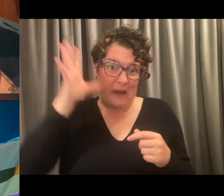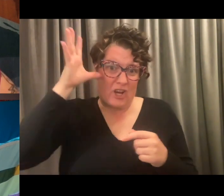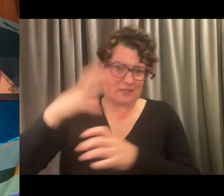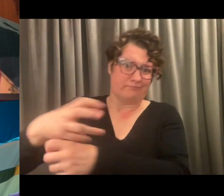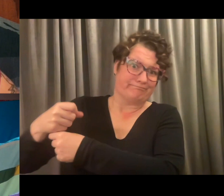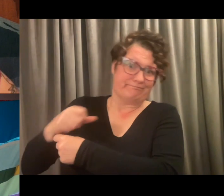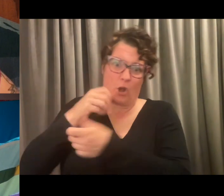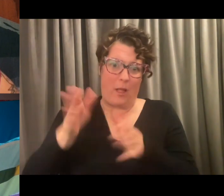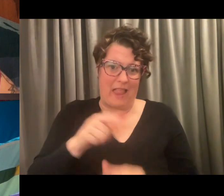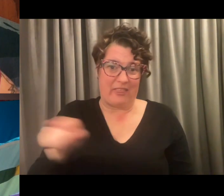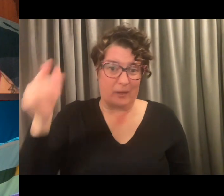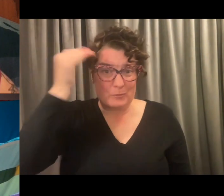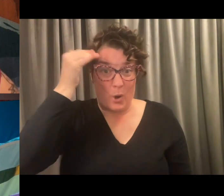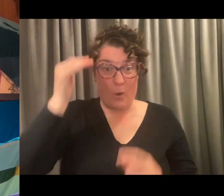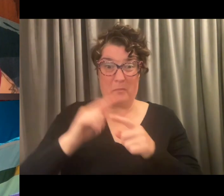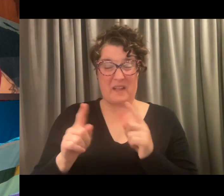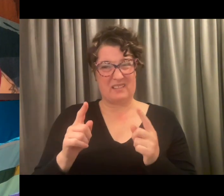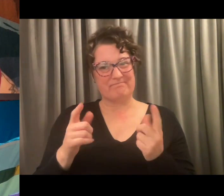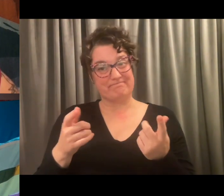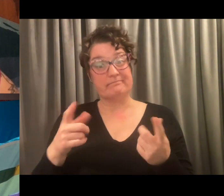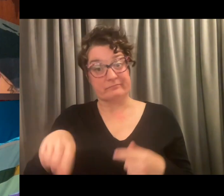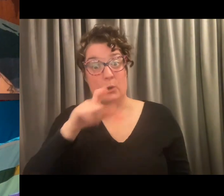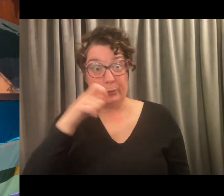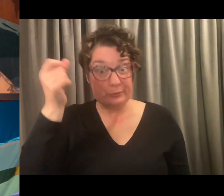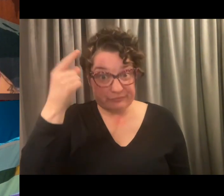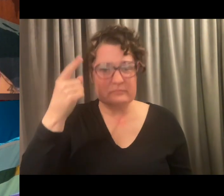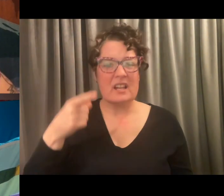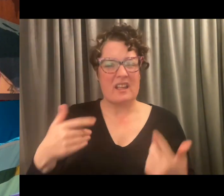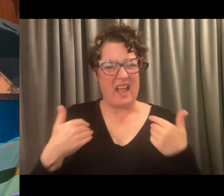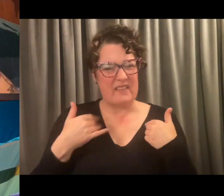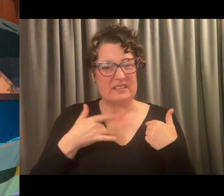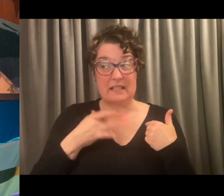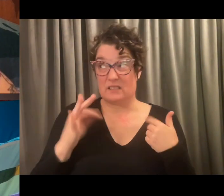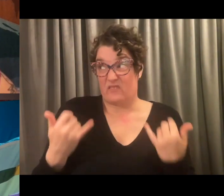So there's a level of activism and personal responsibility and truth